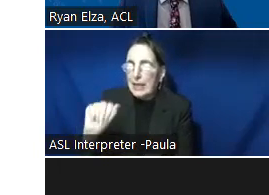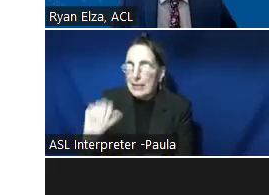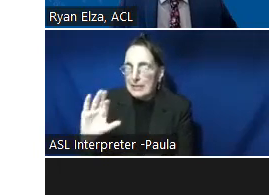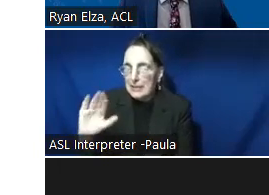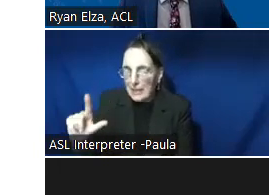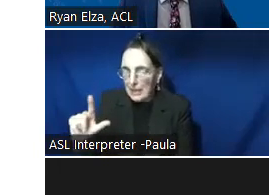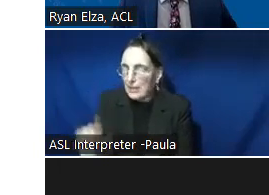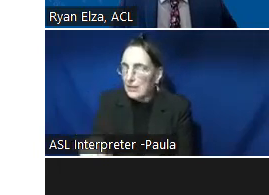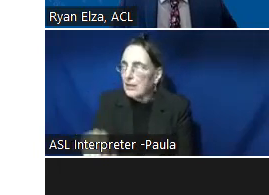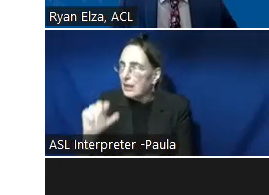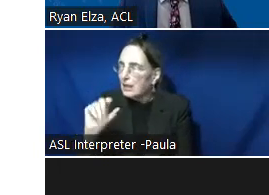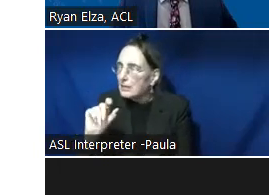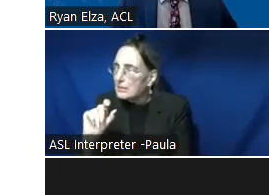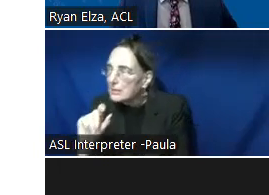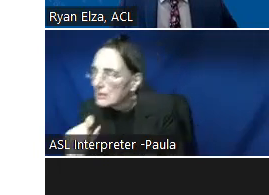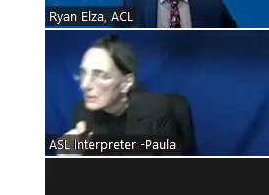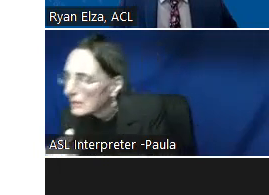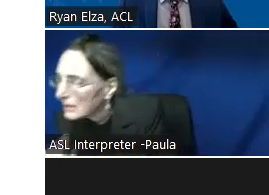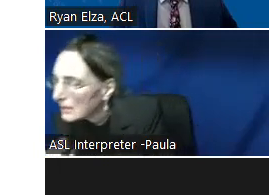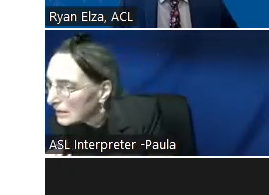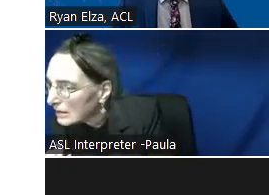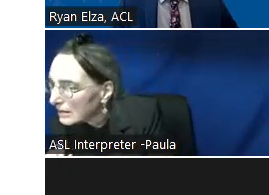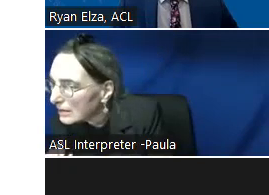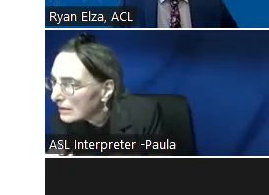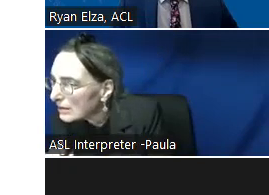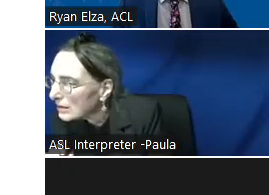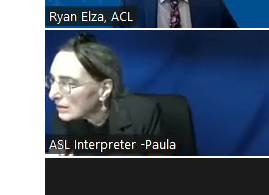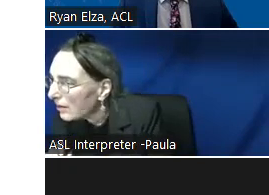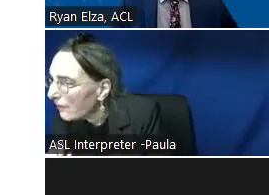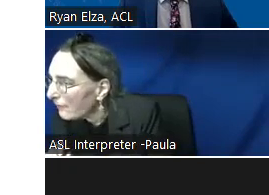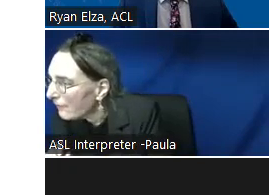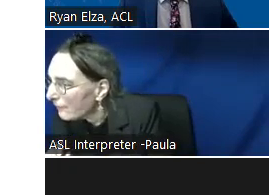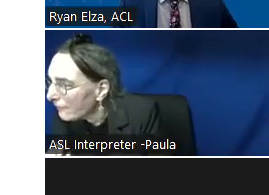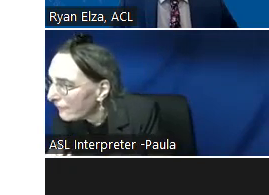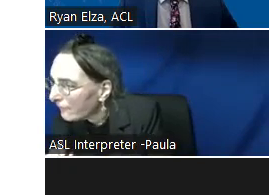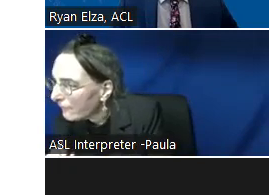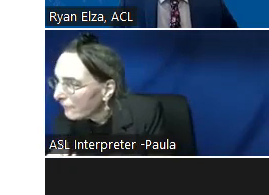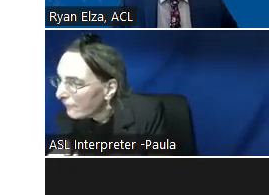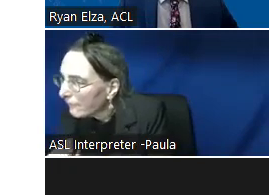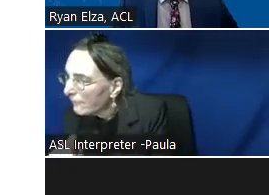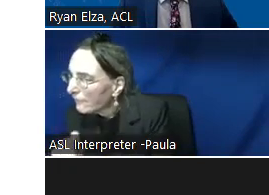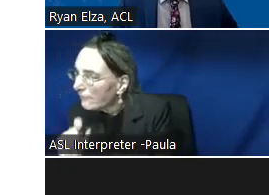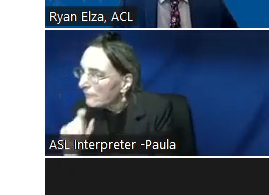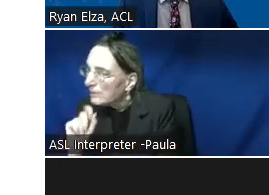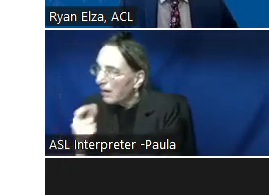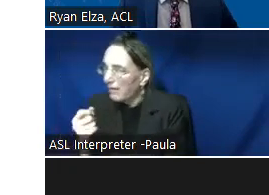And these resources listed on the slide, which include